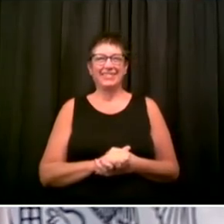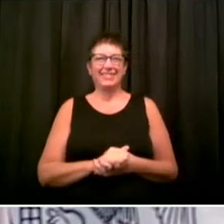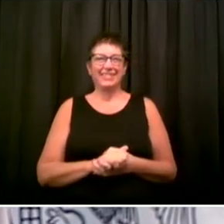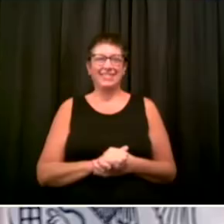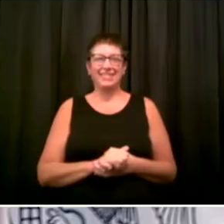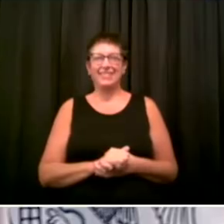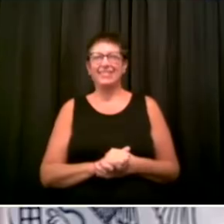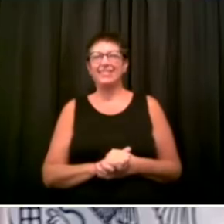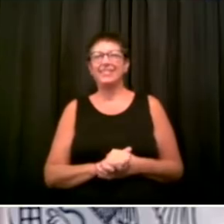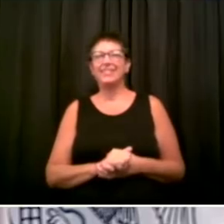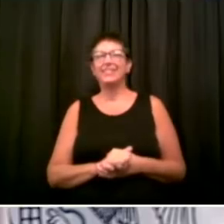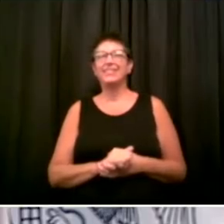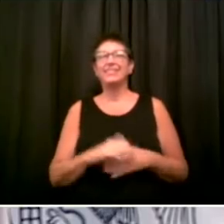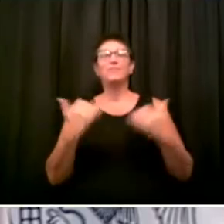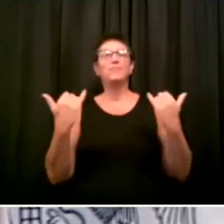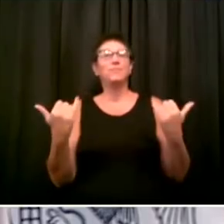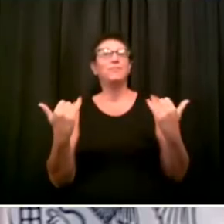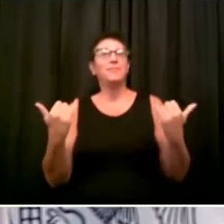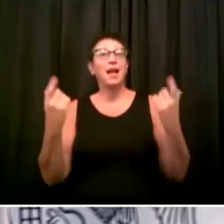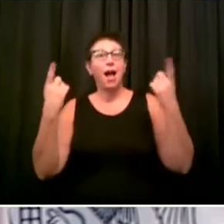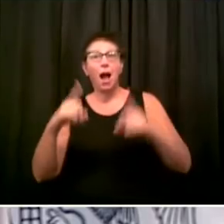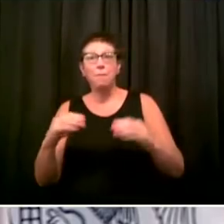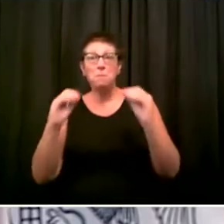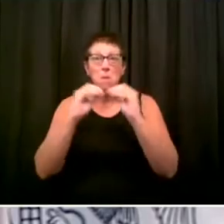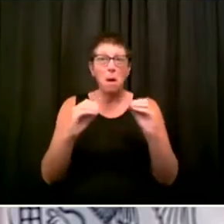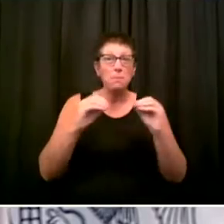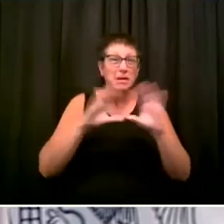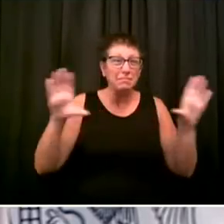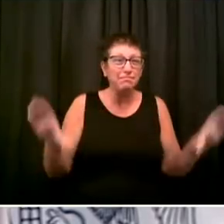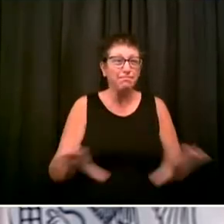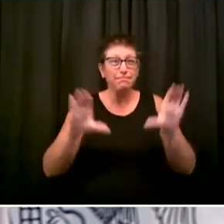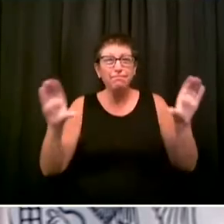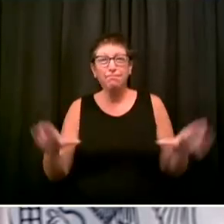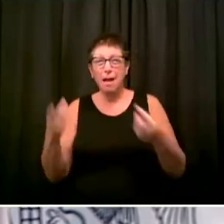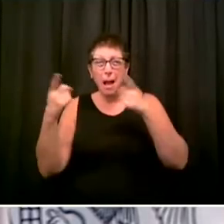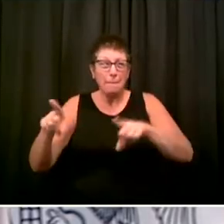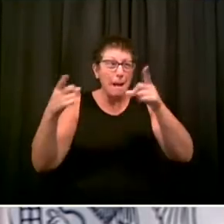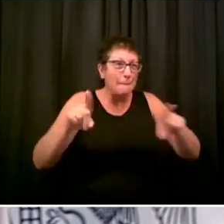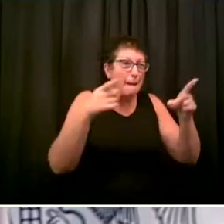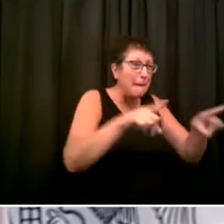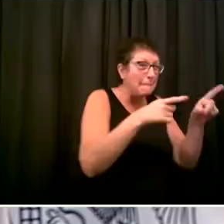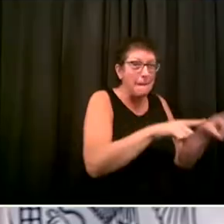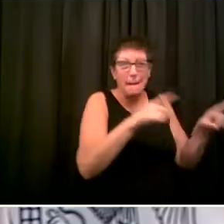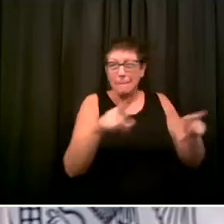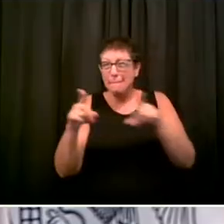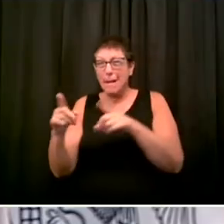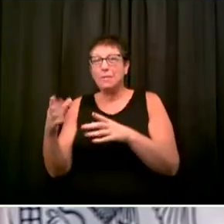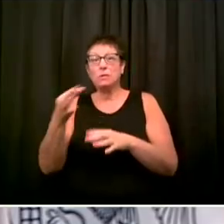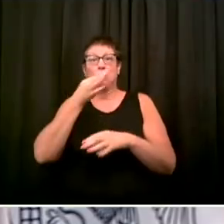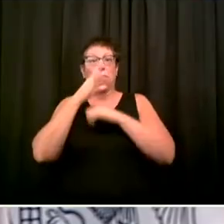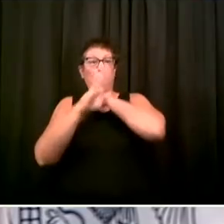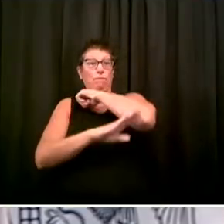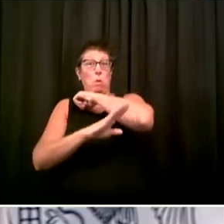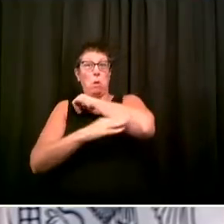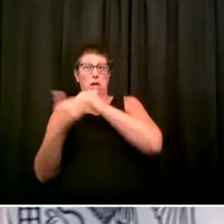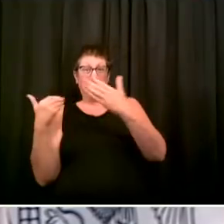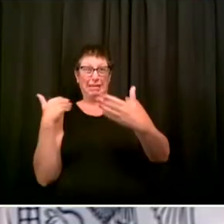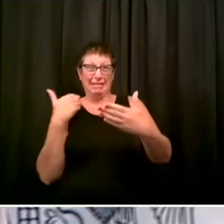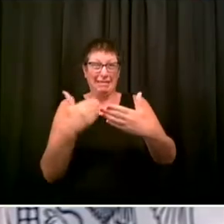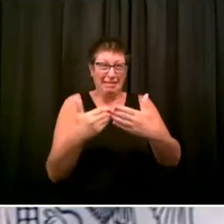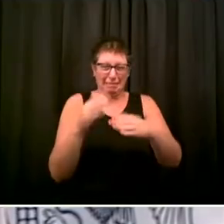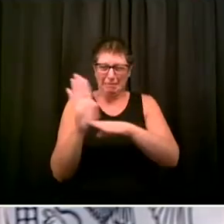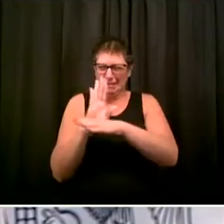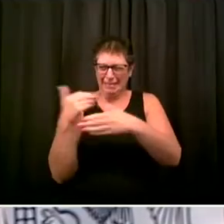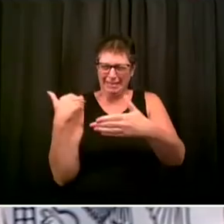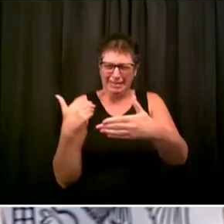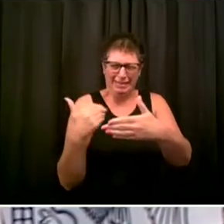AS YOU GO AROUND NEW YORK CITY